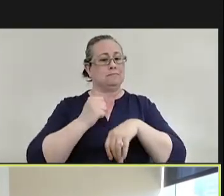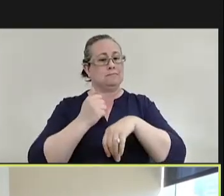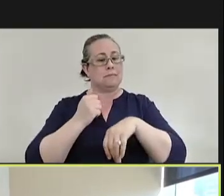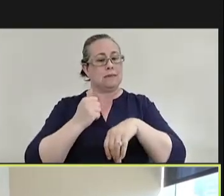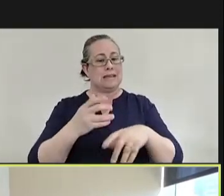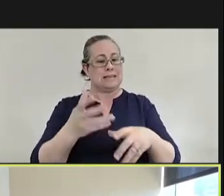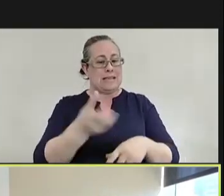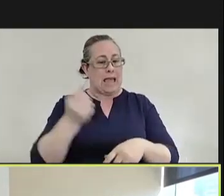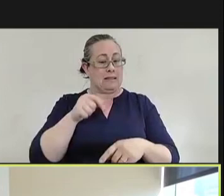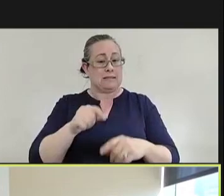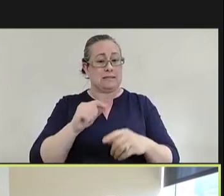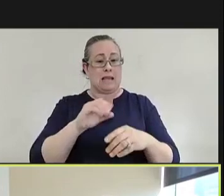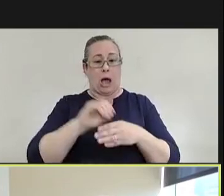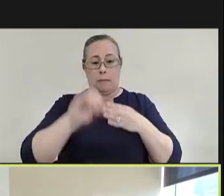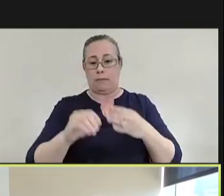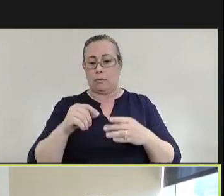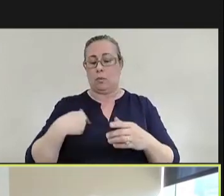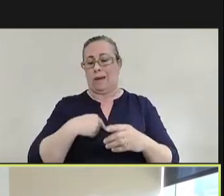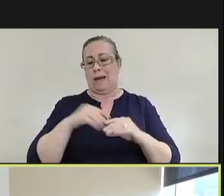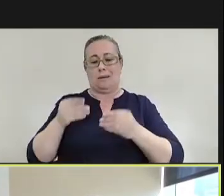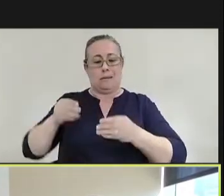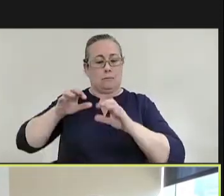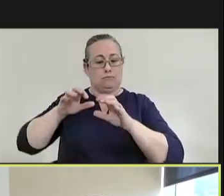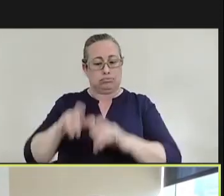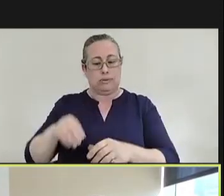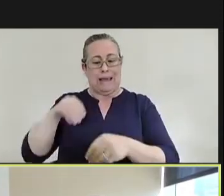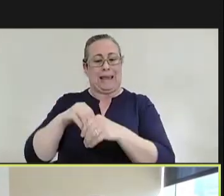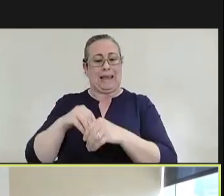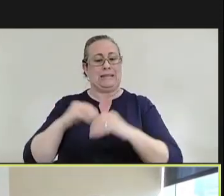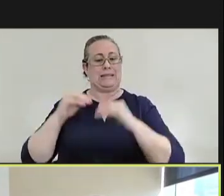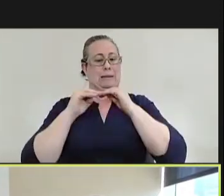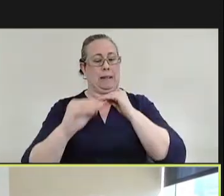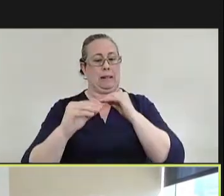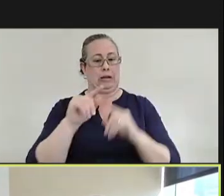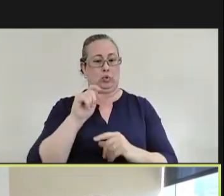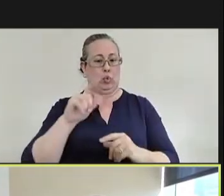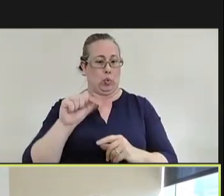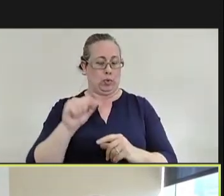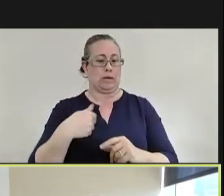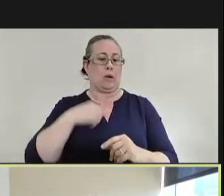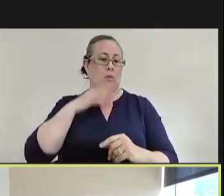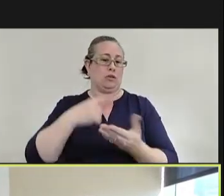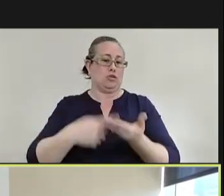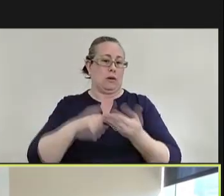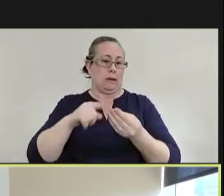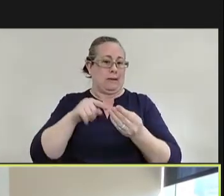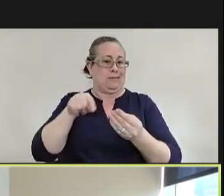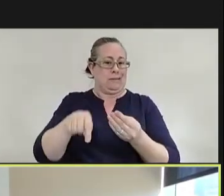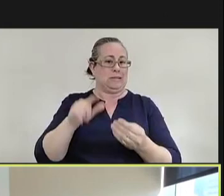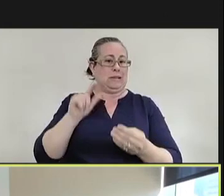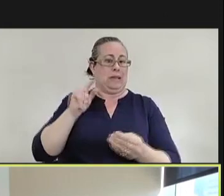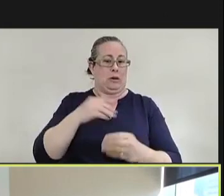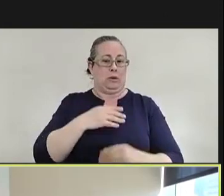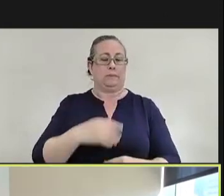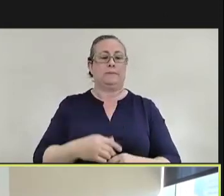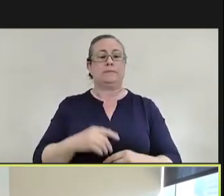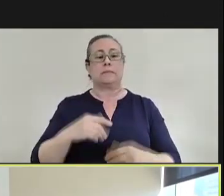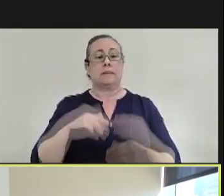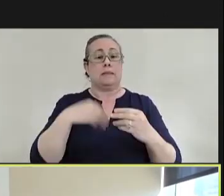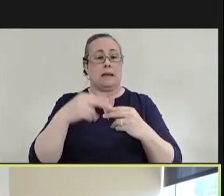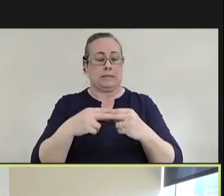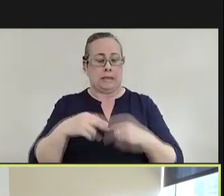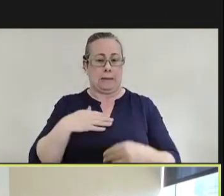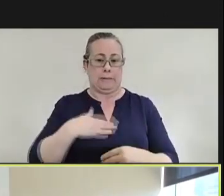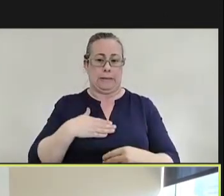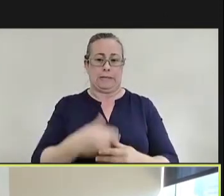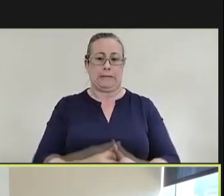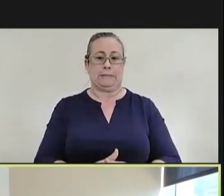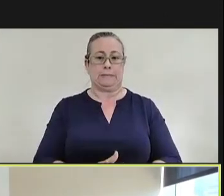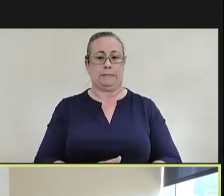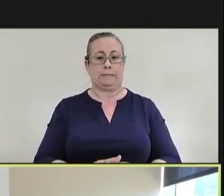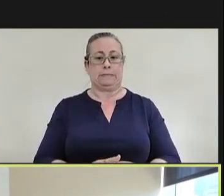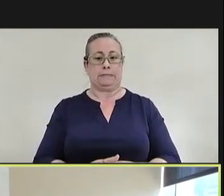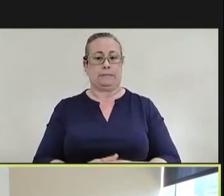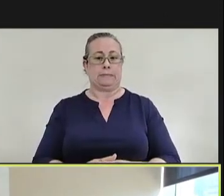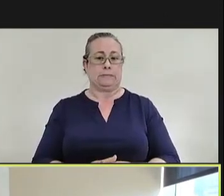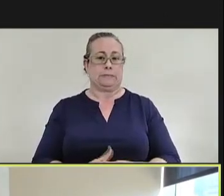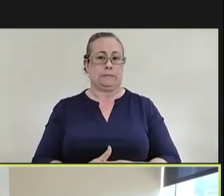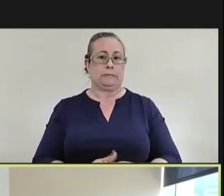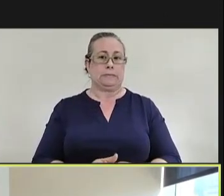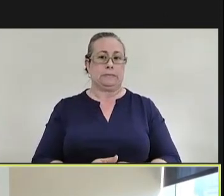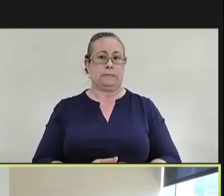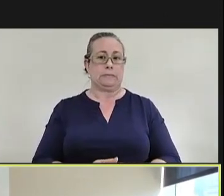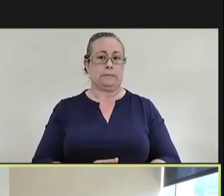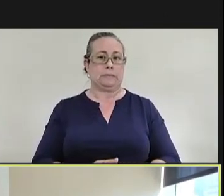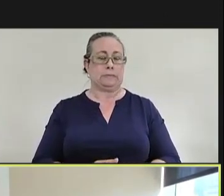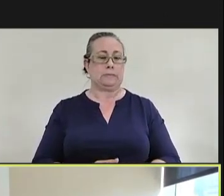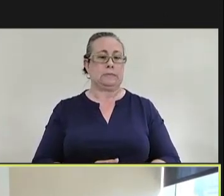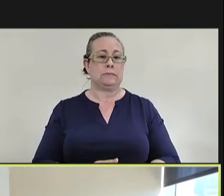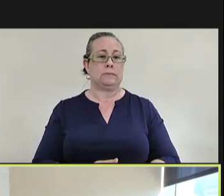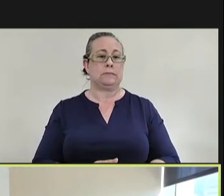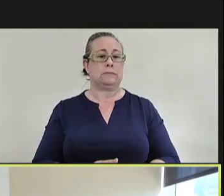our structure and stability tools that I'll talk about a little bit later. So here is an